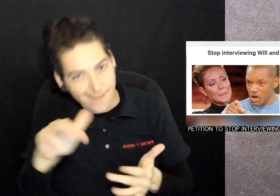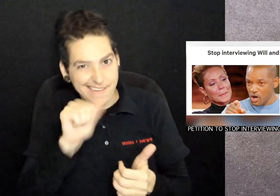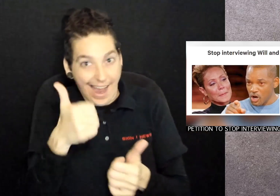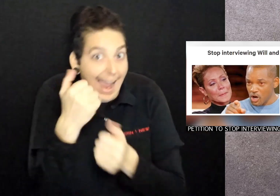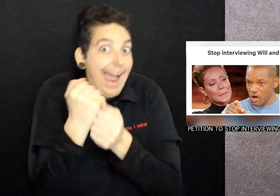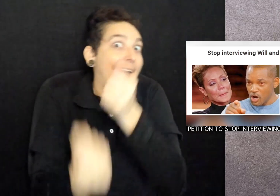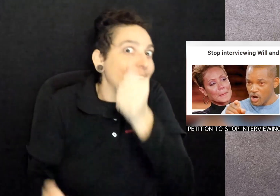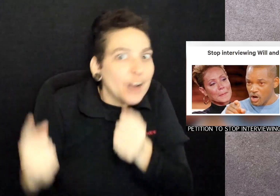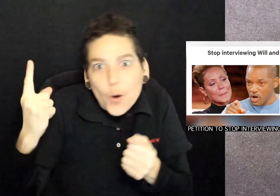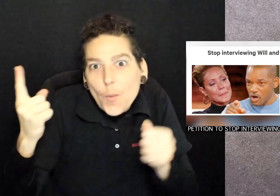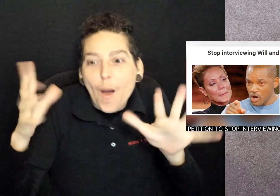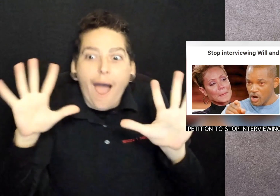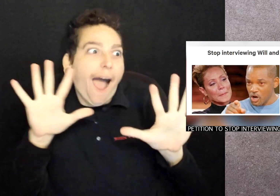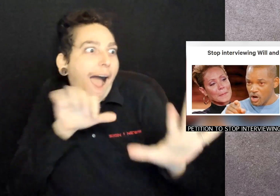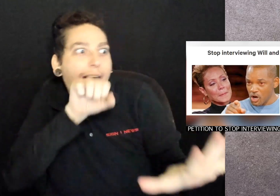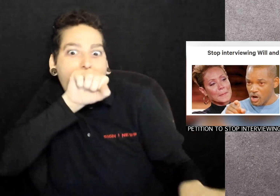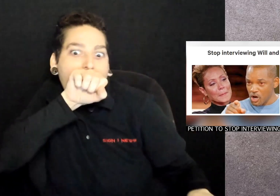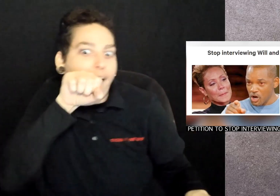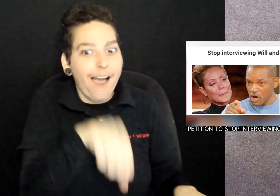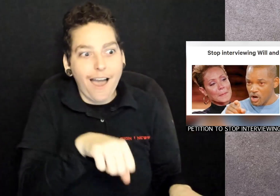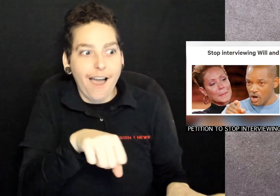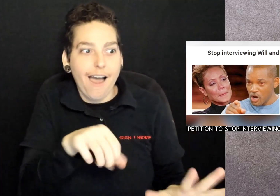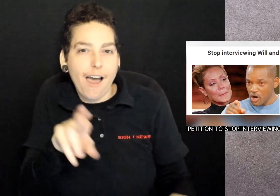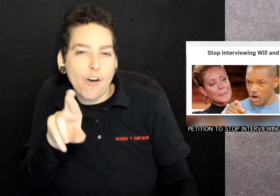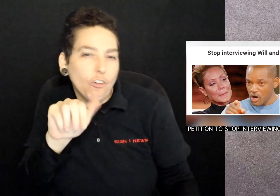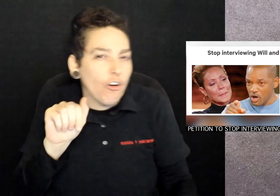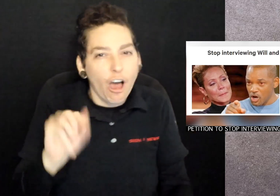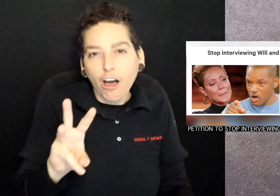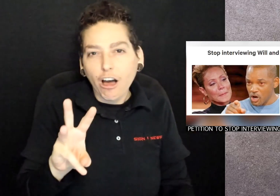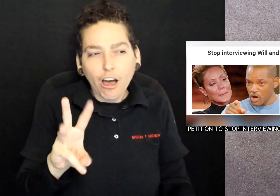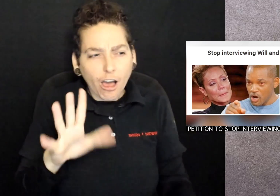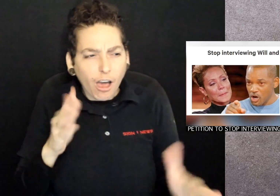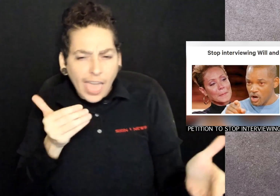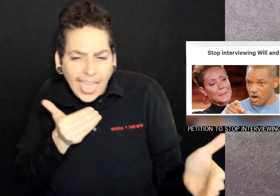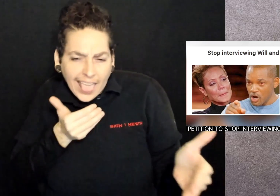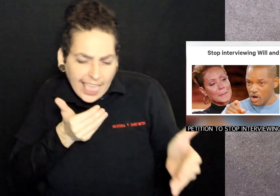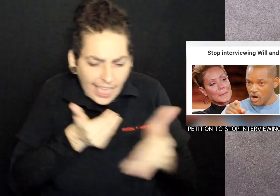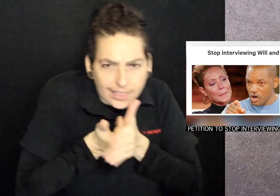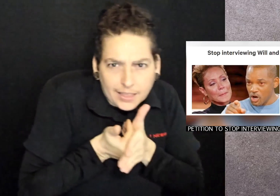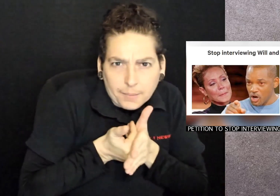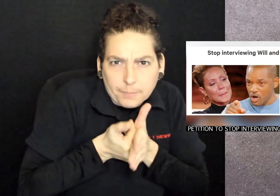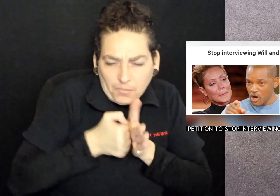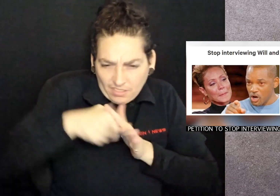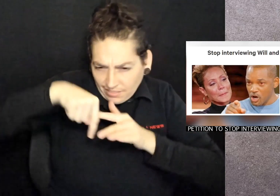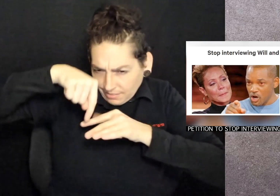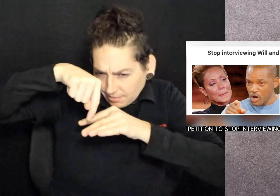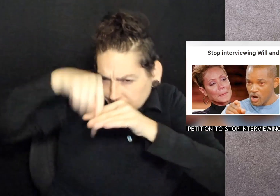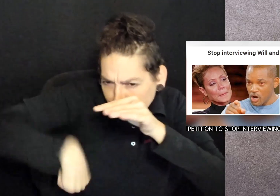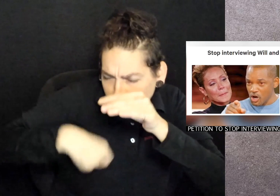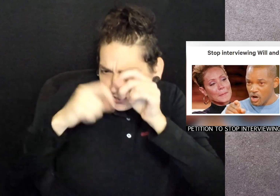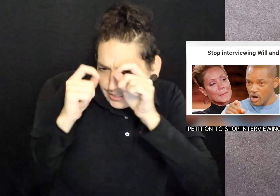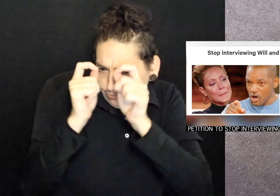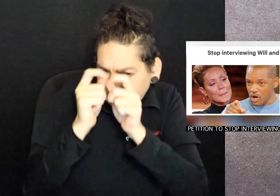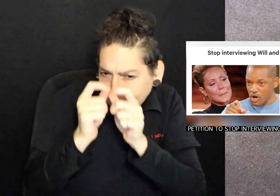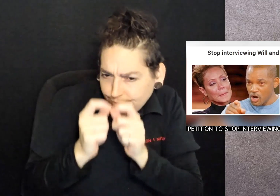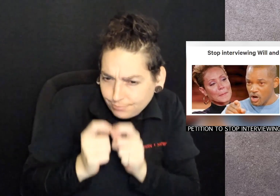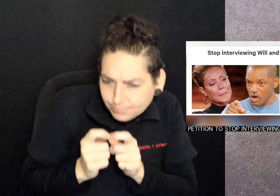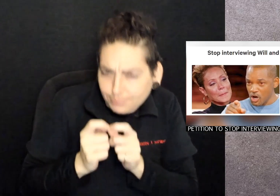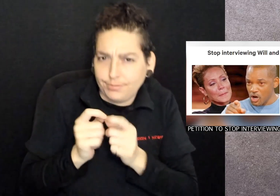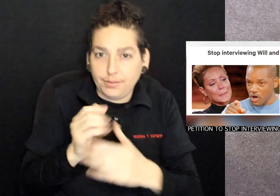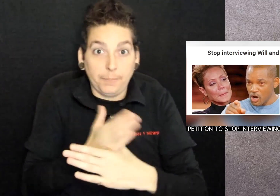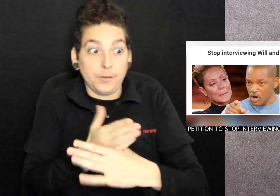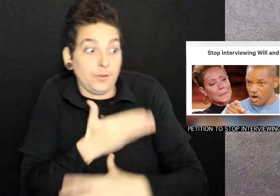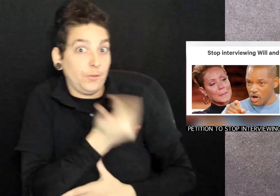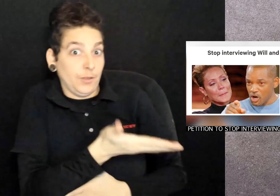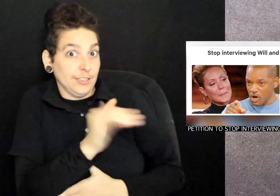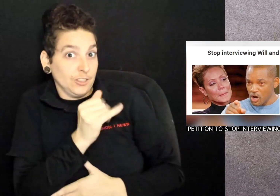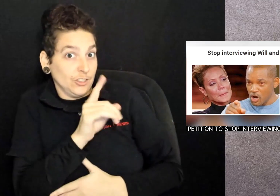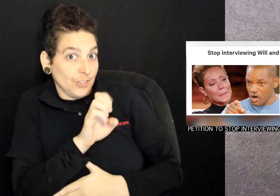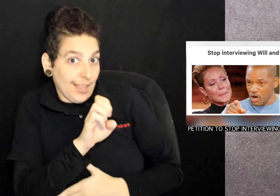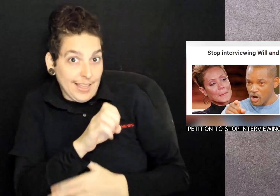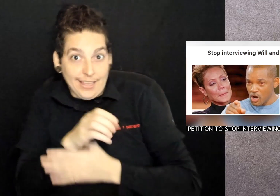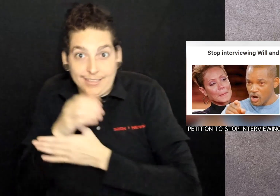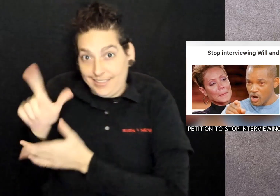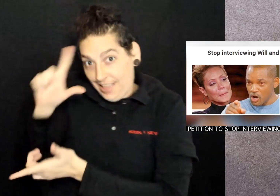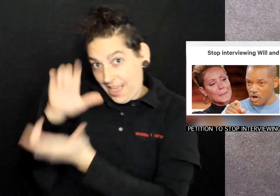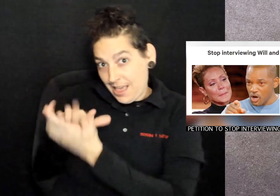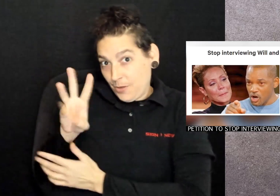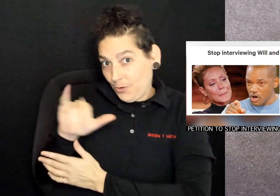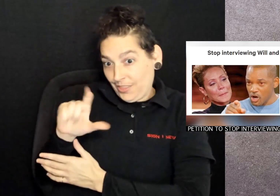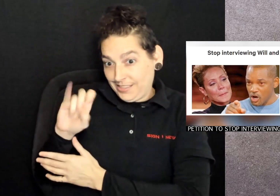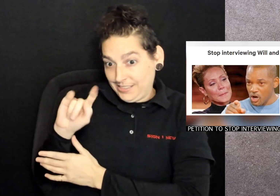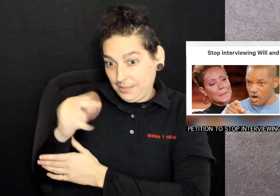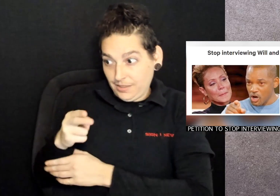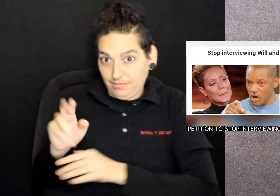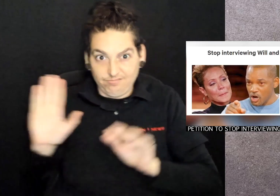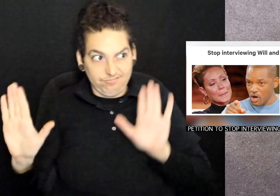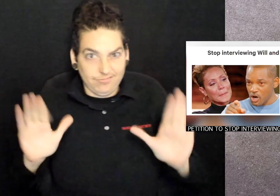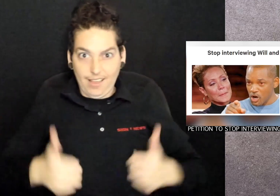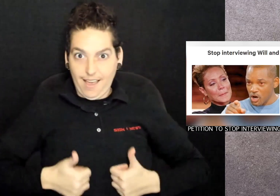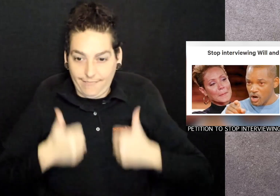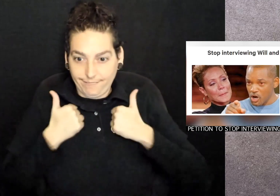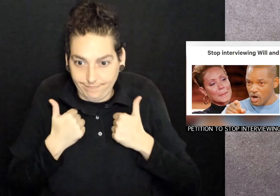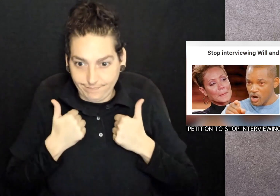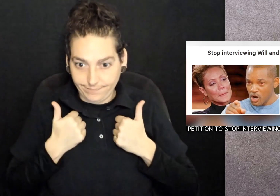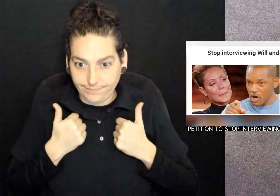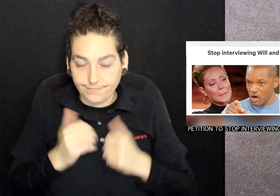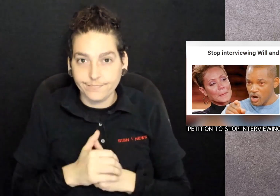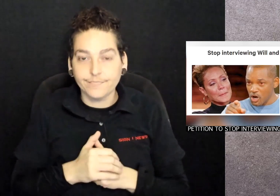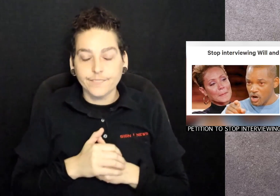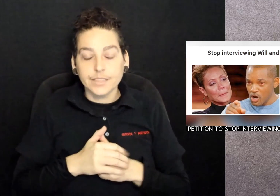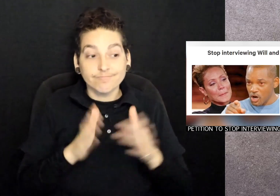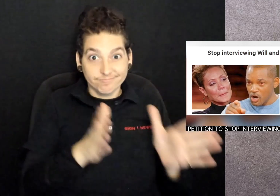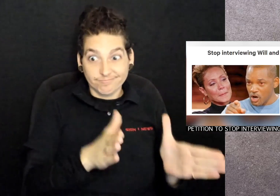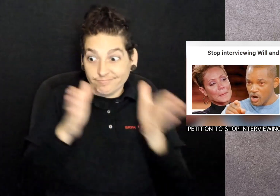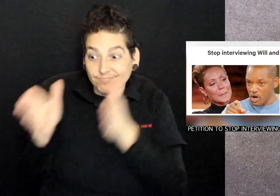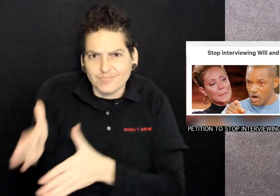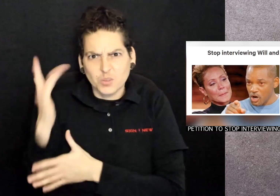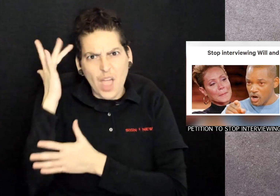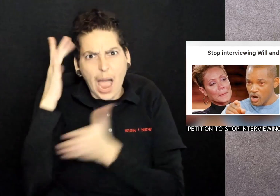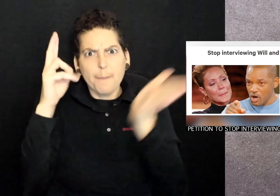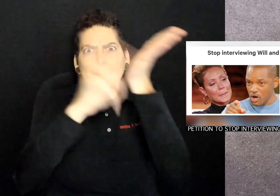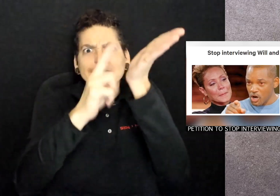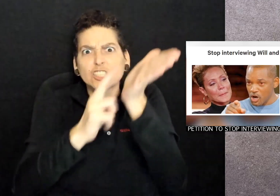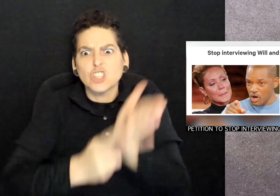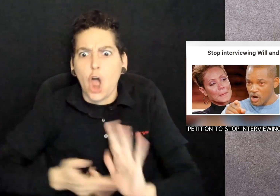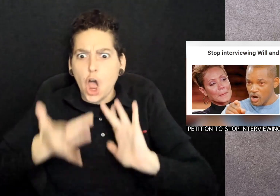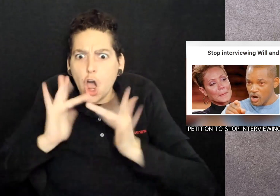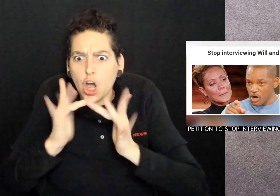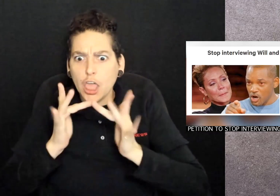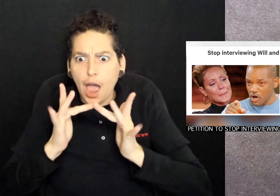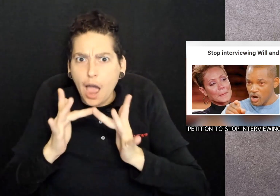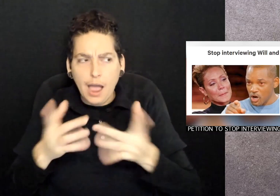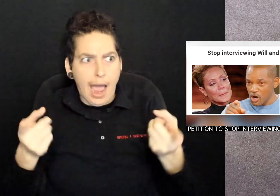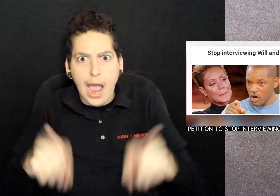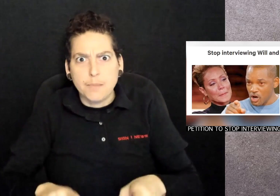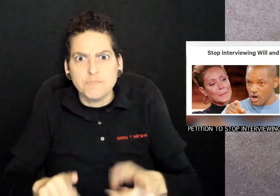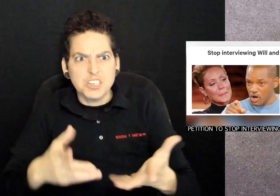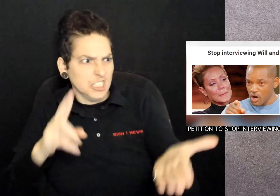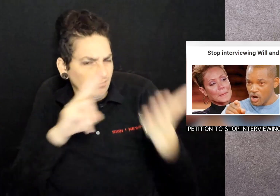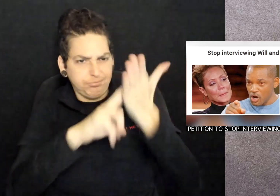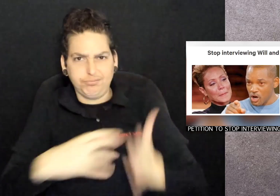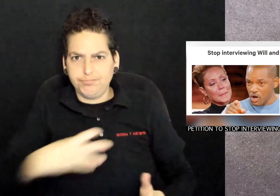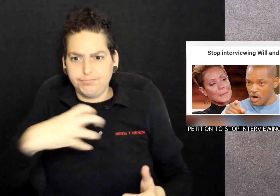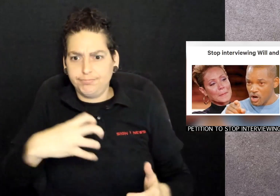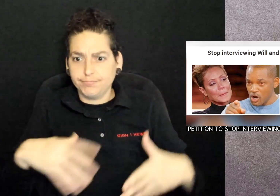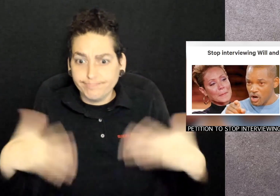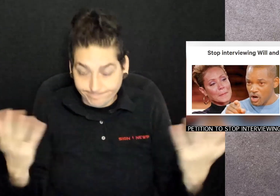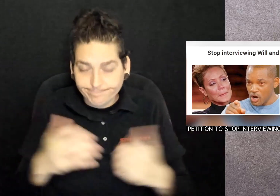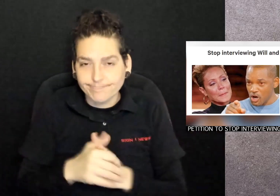everyone is a fan of the raw intimate details of Jada and her husband Will's life a man